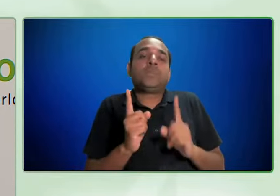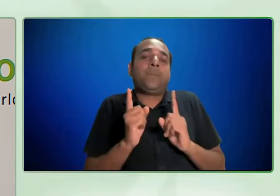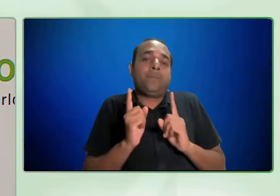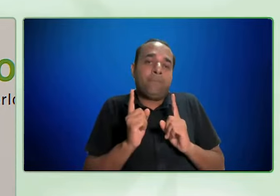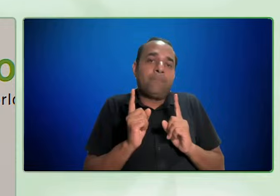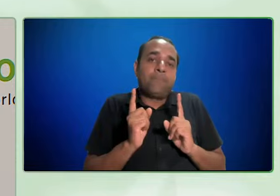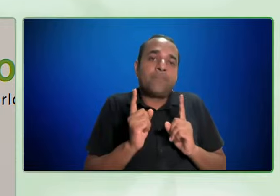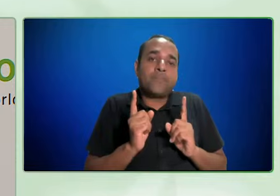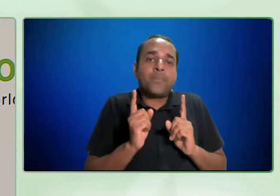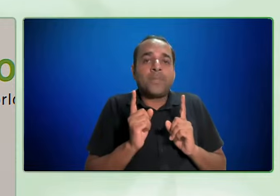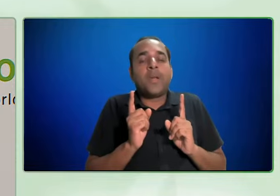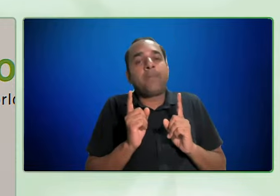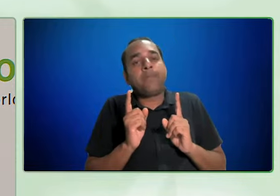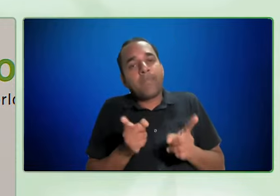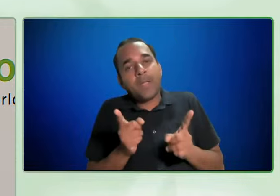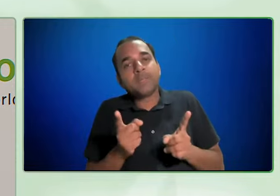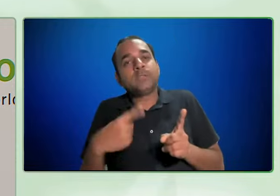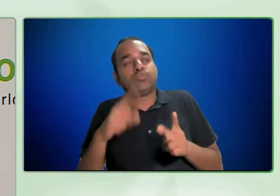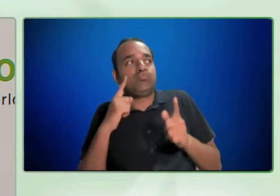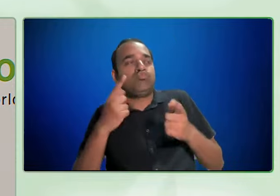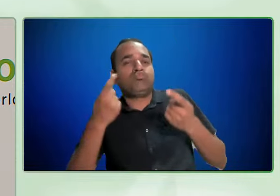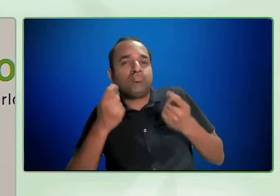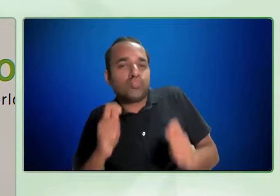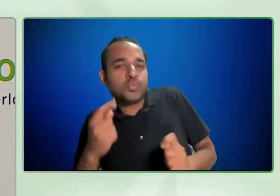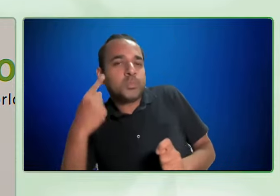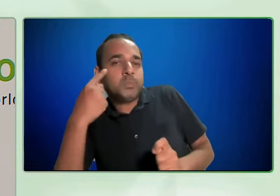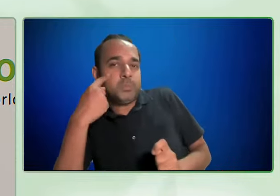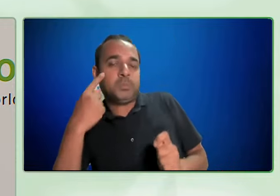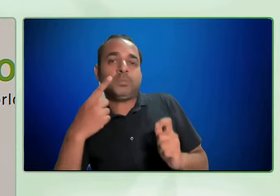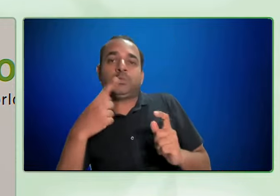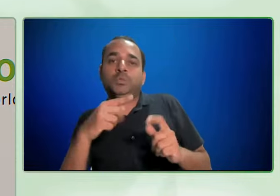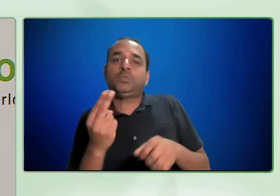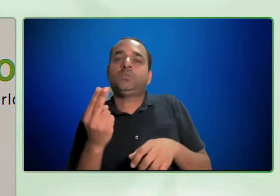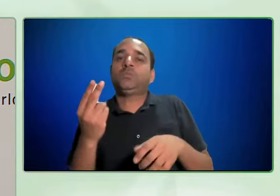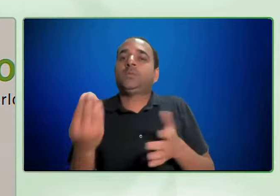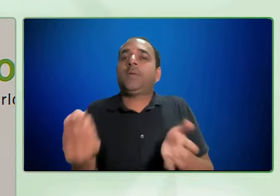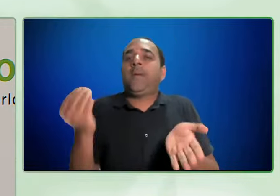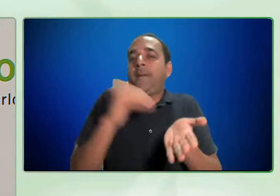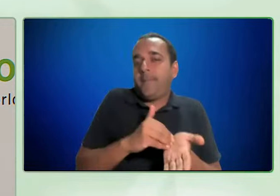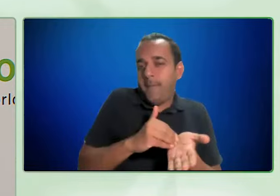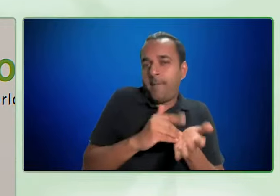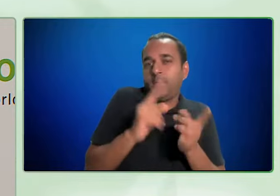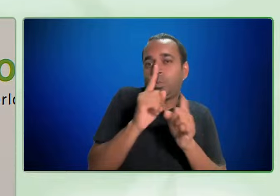You might find them as students at bachelor and master level, but when it comes towards